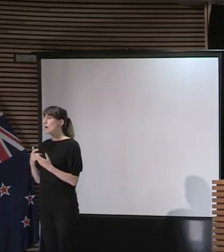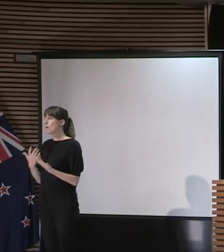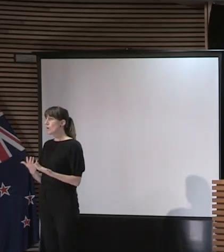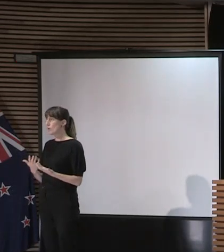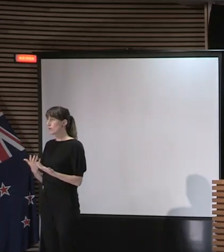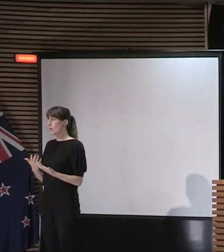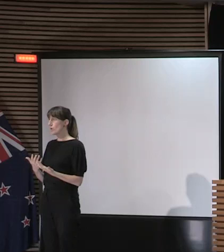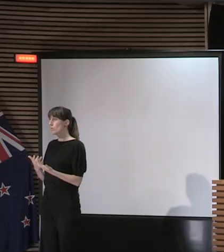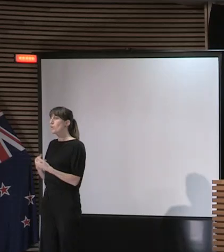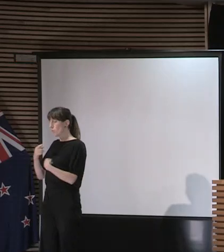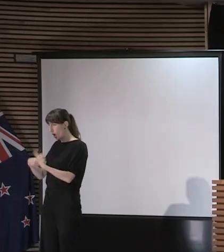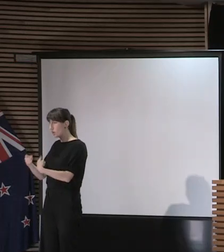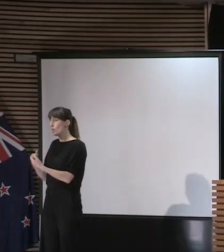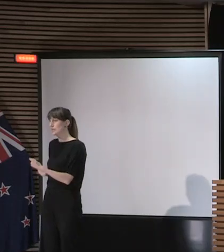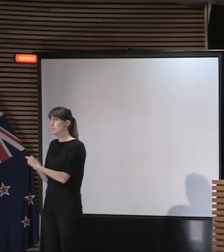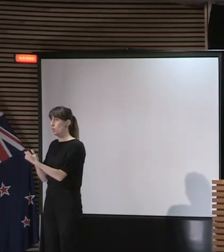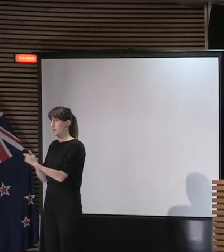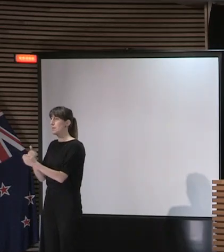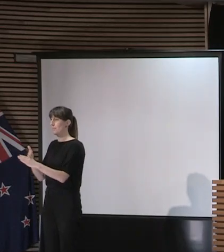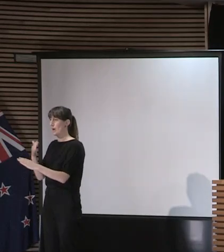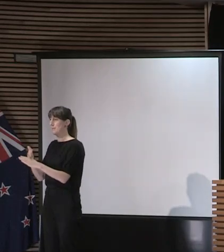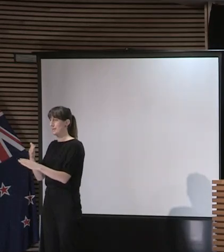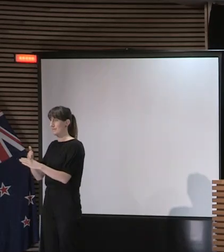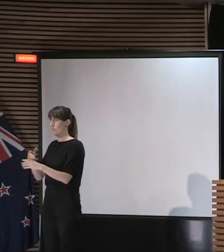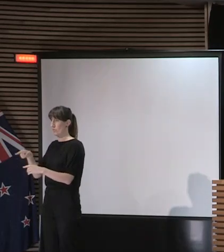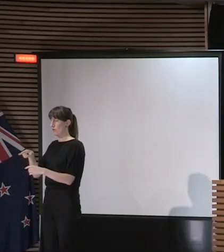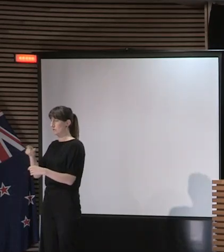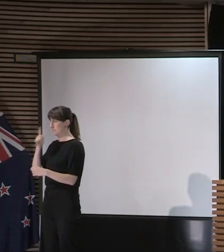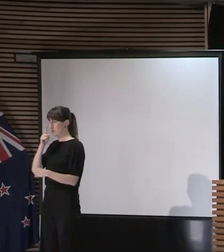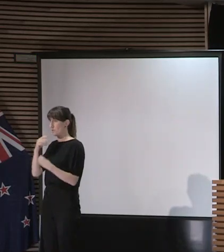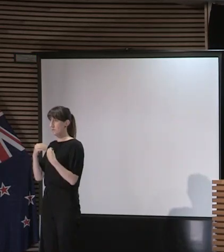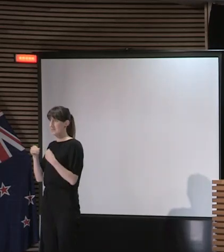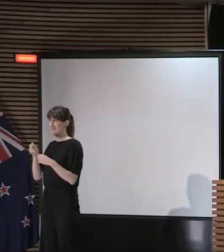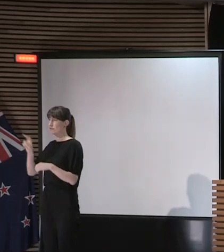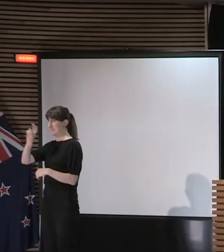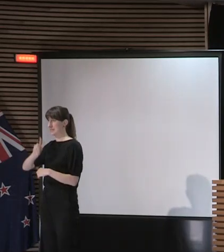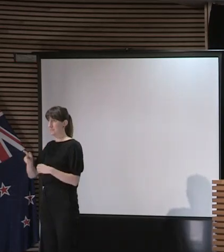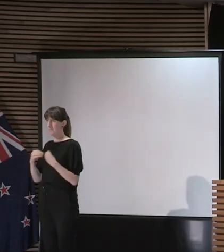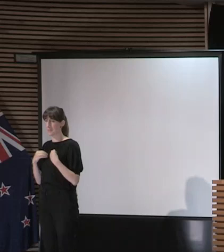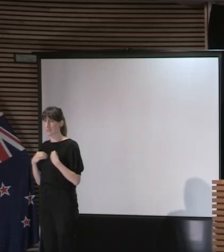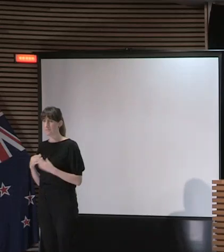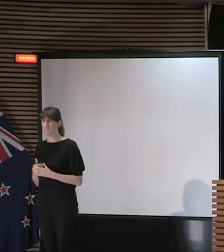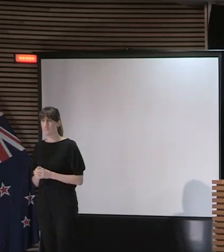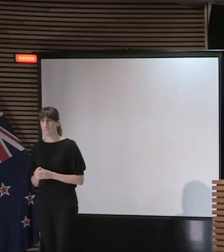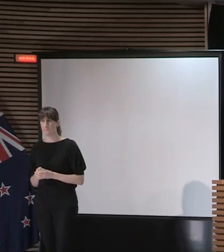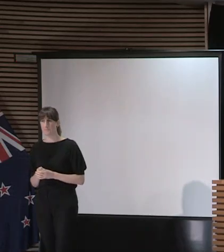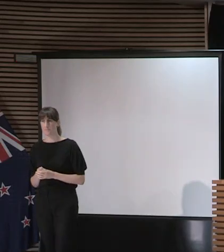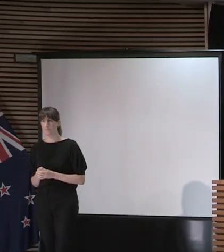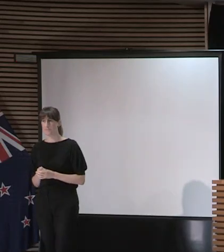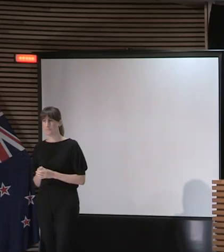redeployment or initiatives from government can support, the ongoing employment on those people who have previously been in that